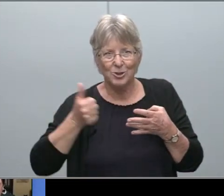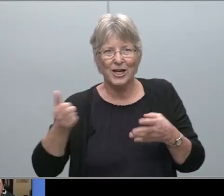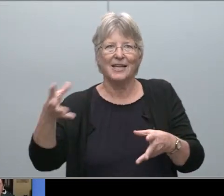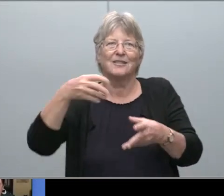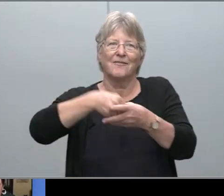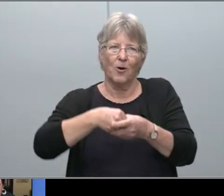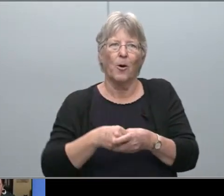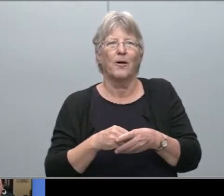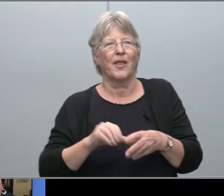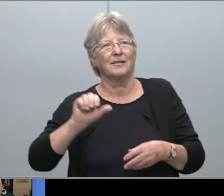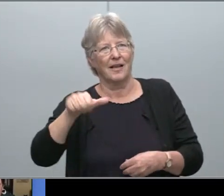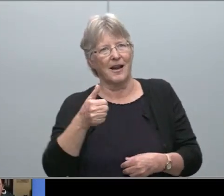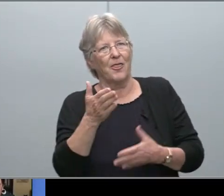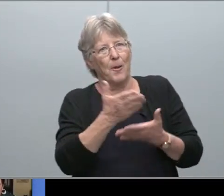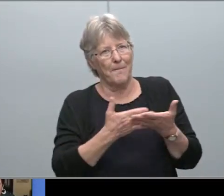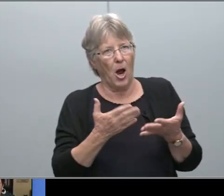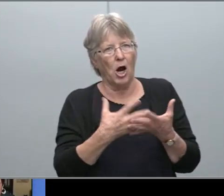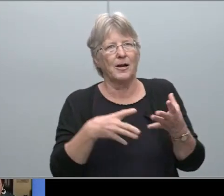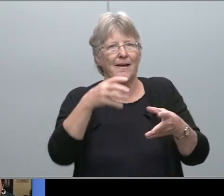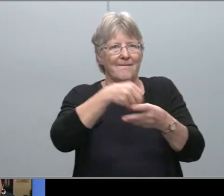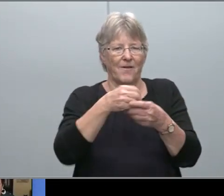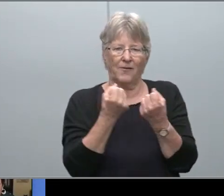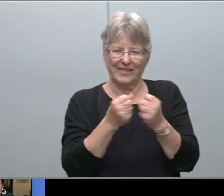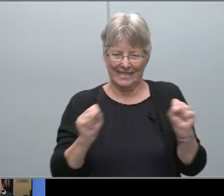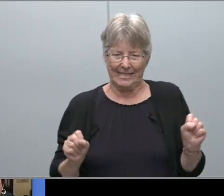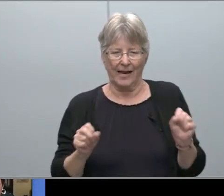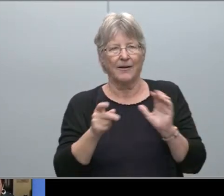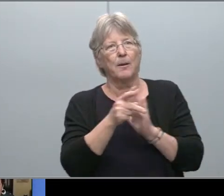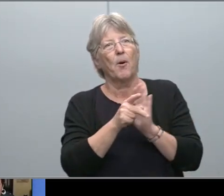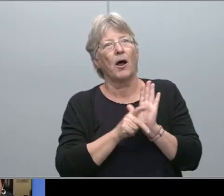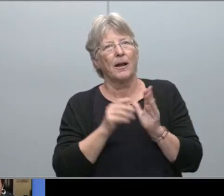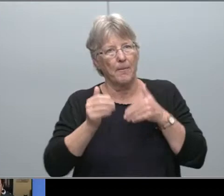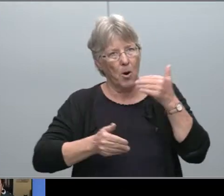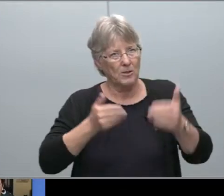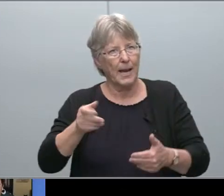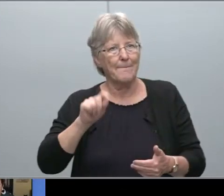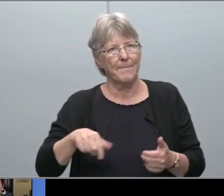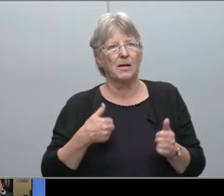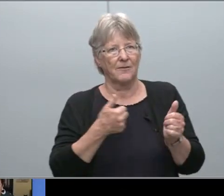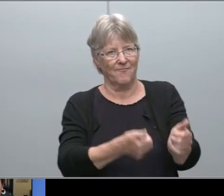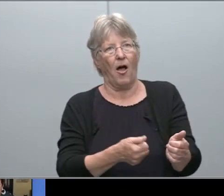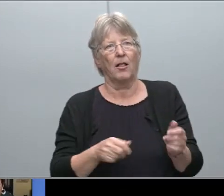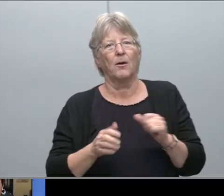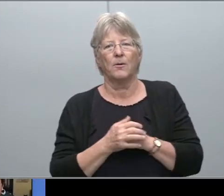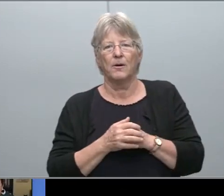I think Ms. Spencer, that Dr. Simon answered your question in the chat.